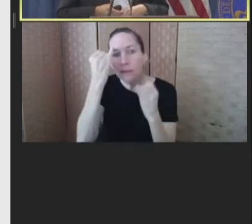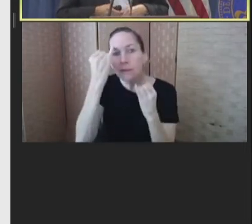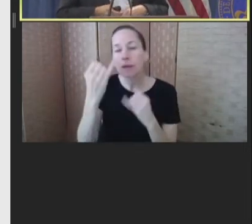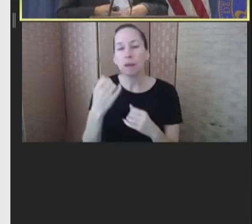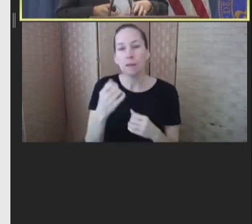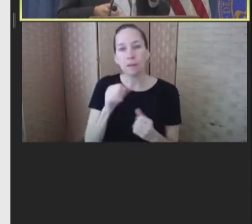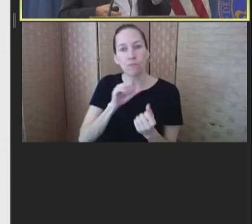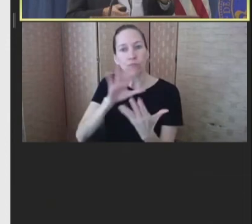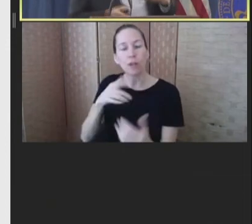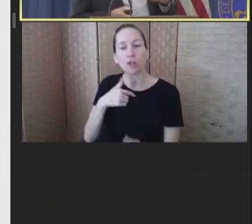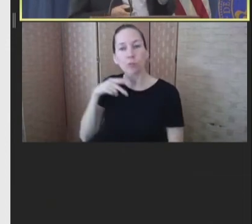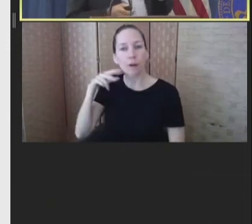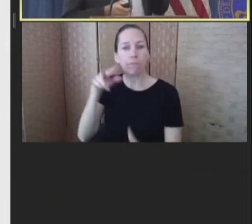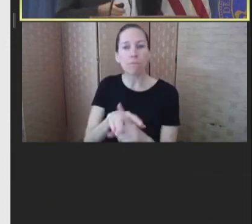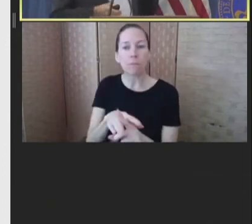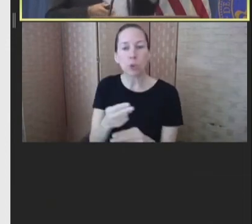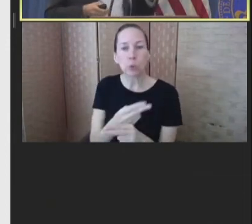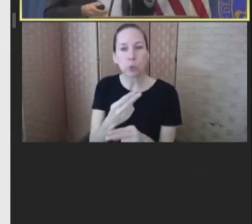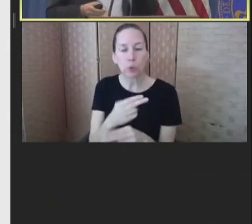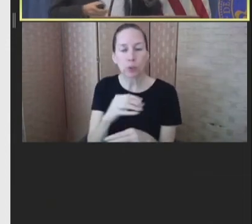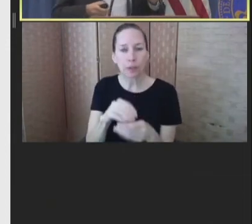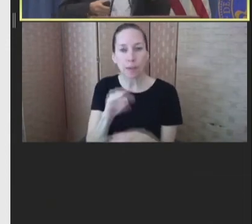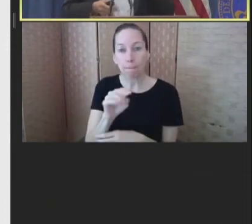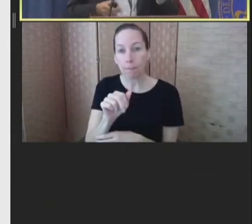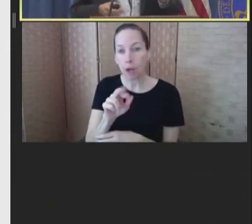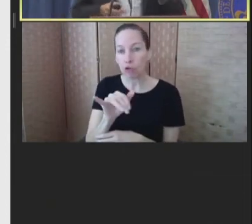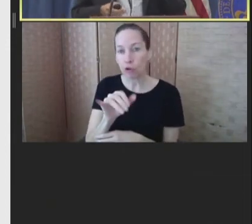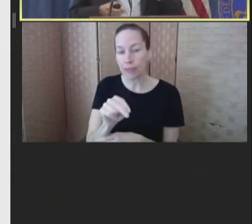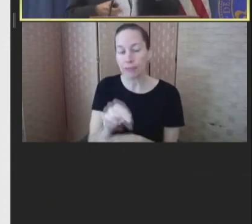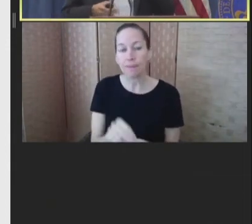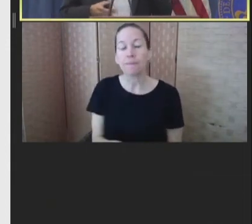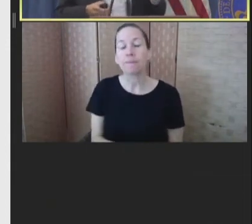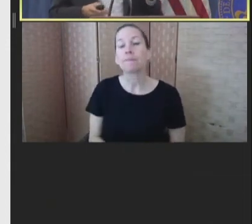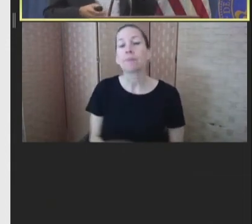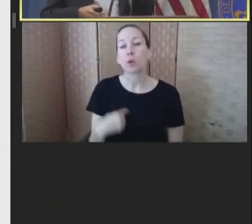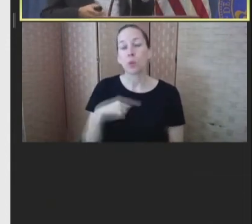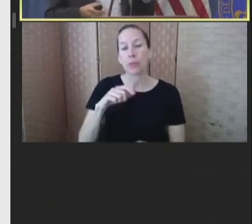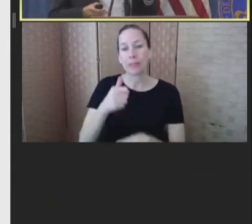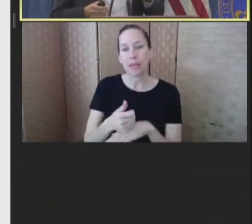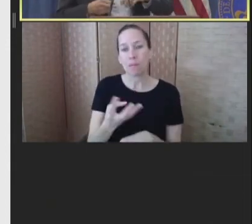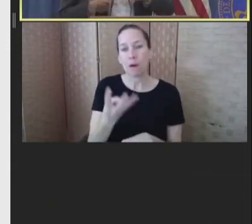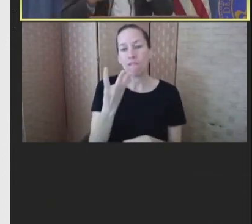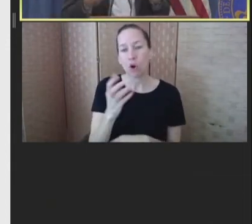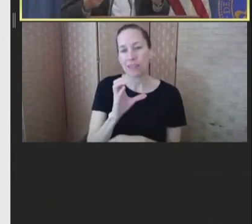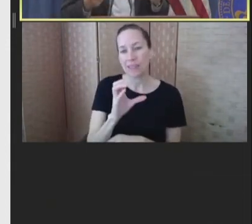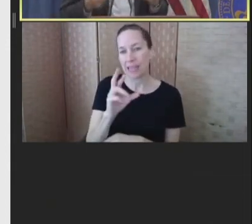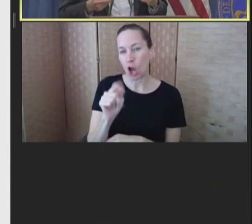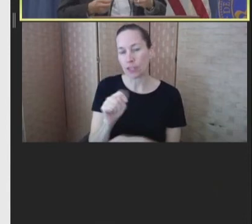So we formed four community response teams, or CRTs. These are essentially community coalitions